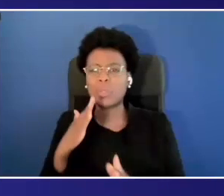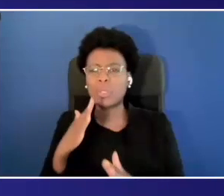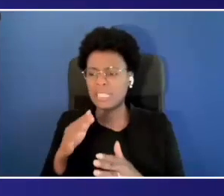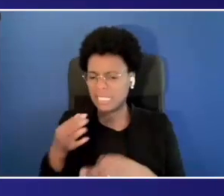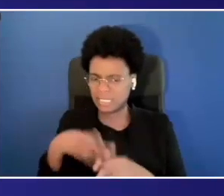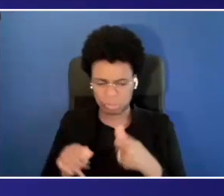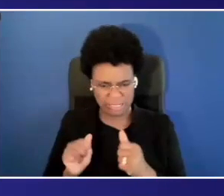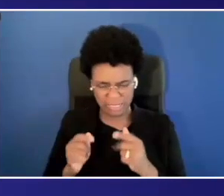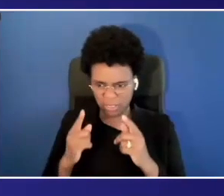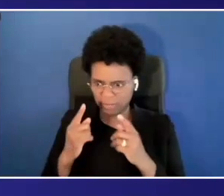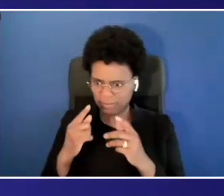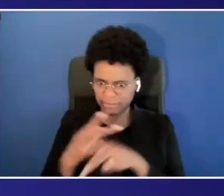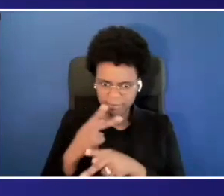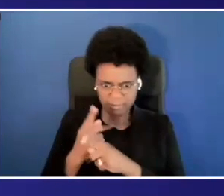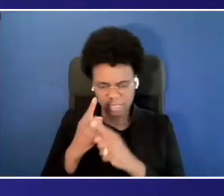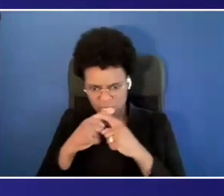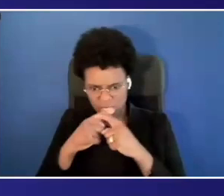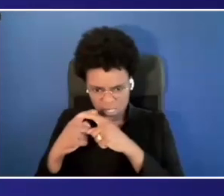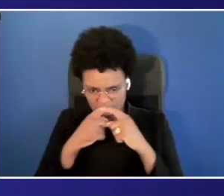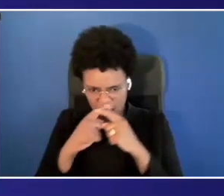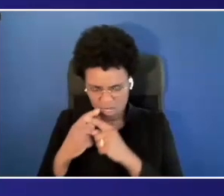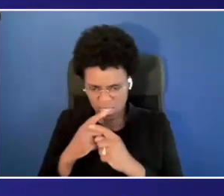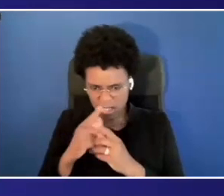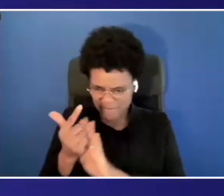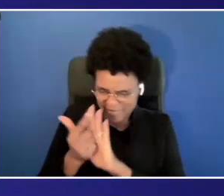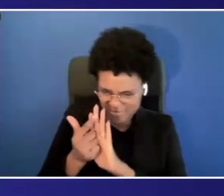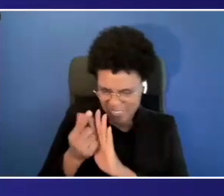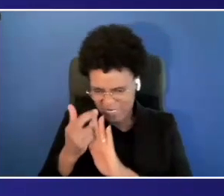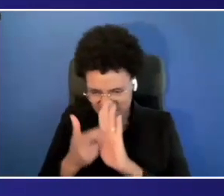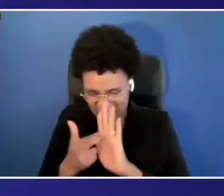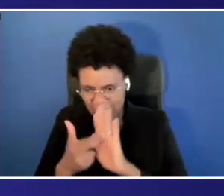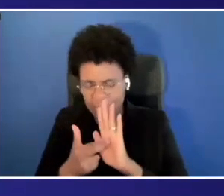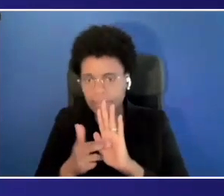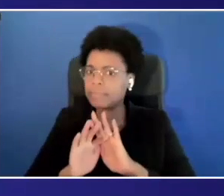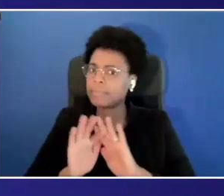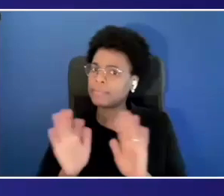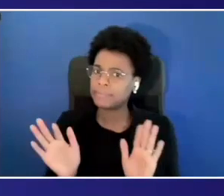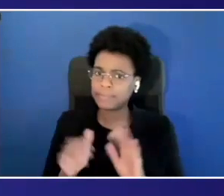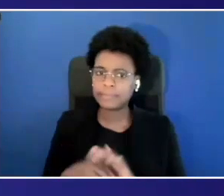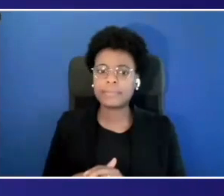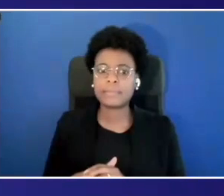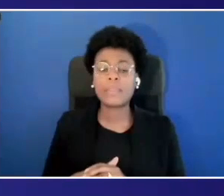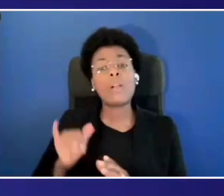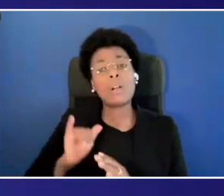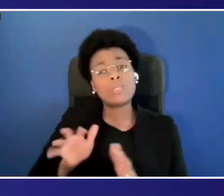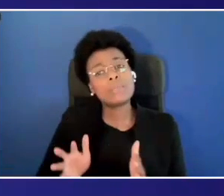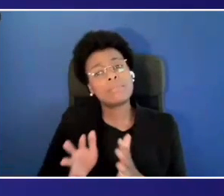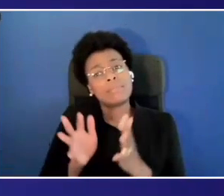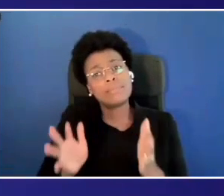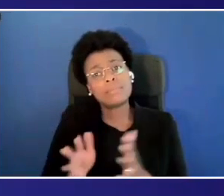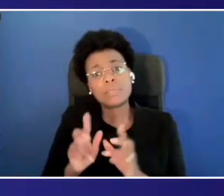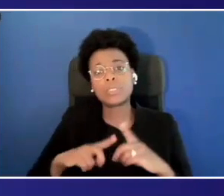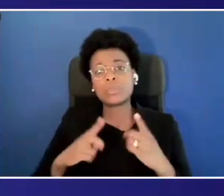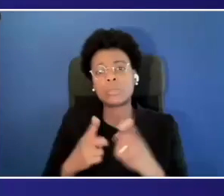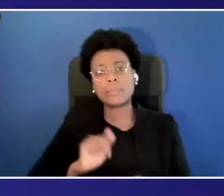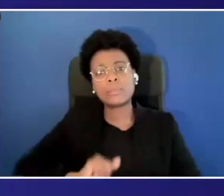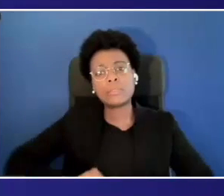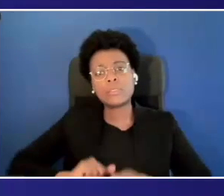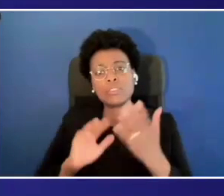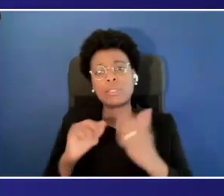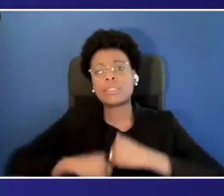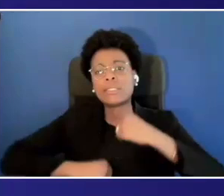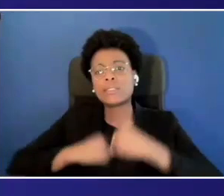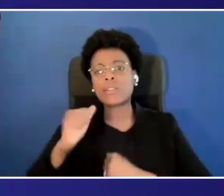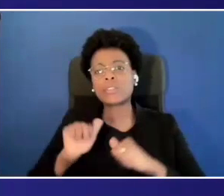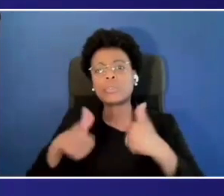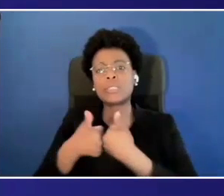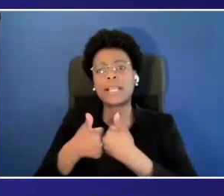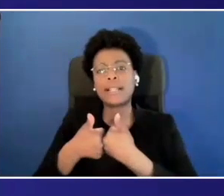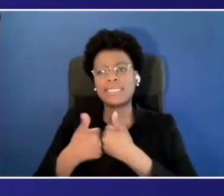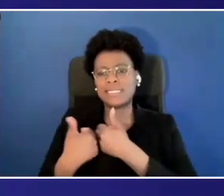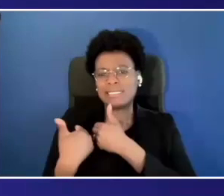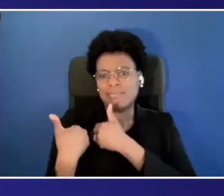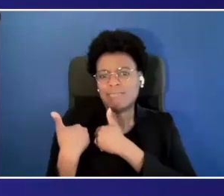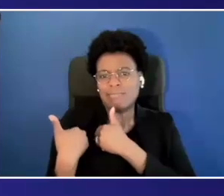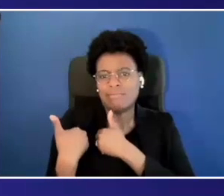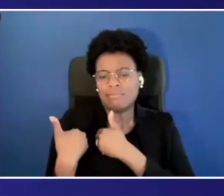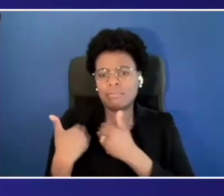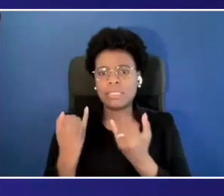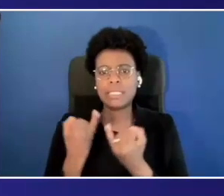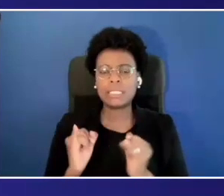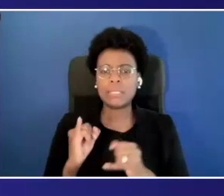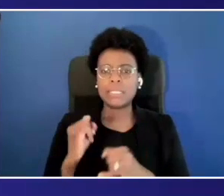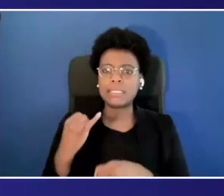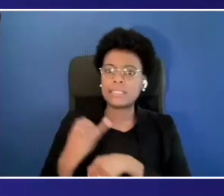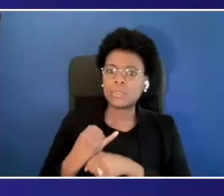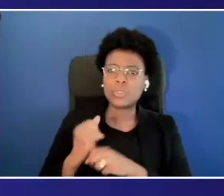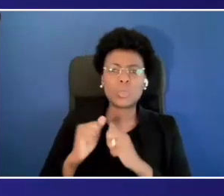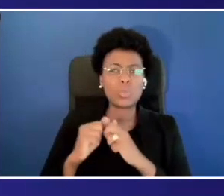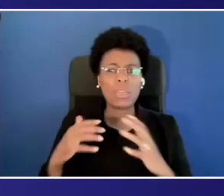But beyond these programs specific reforms, we respectfully also urge the department to address structural challenges that burden independent institutions without advancing educational quality.